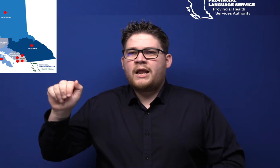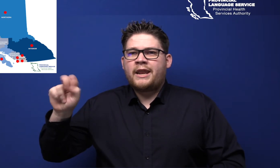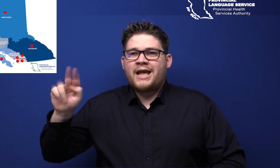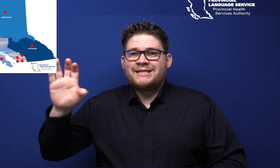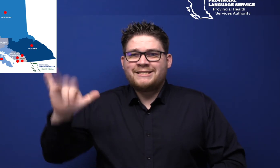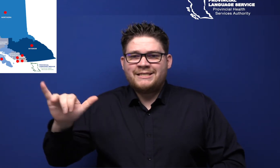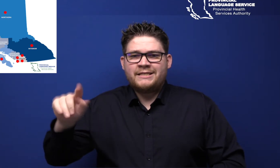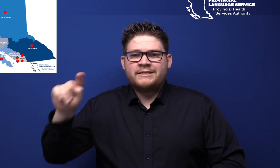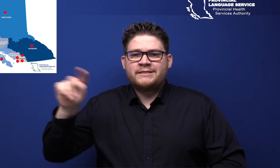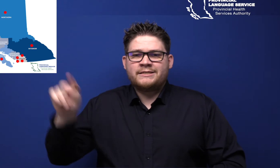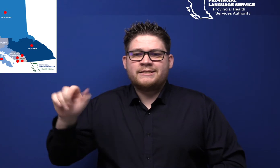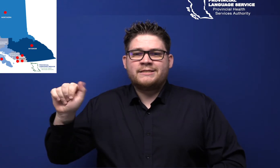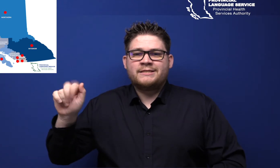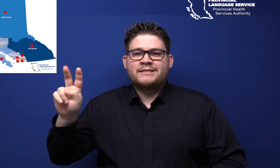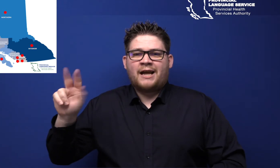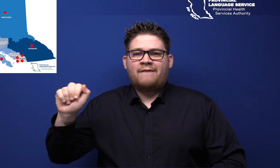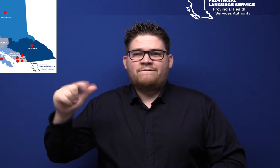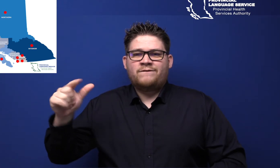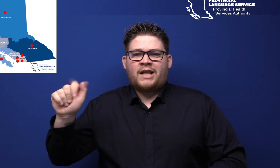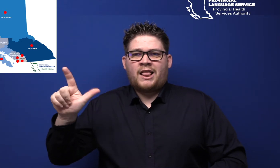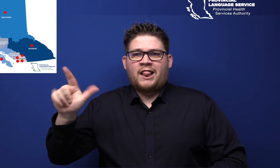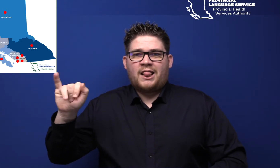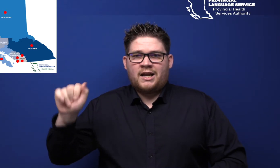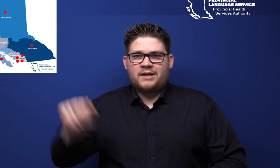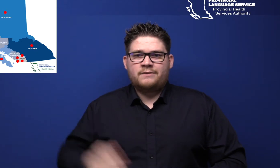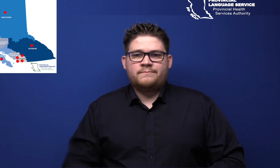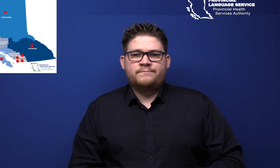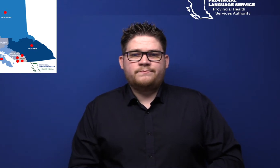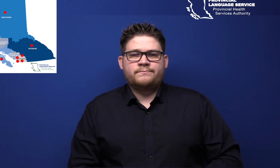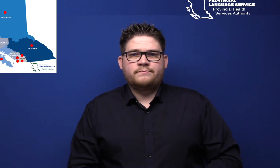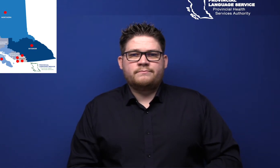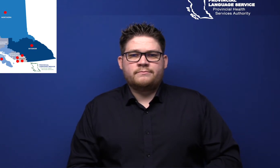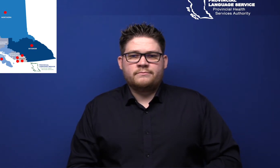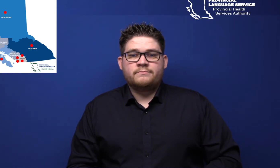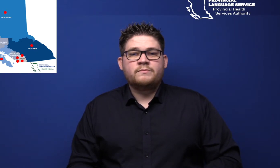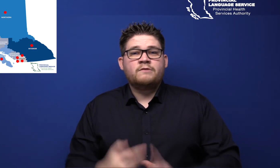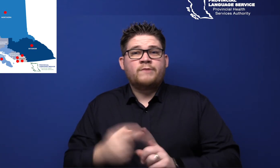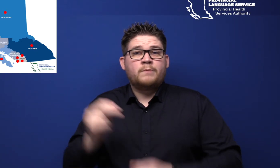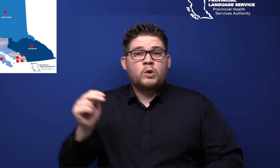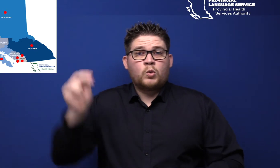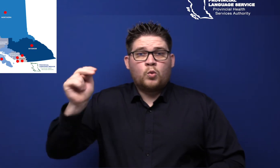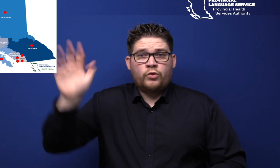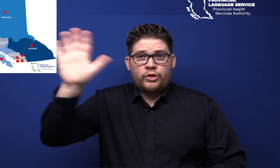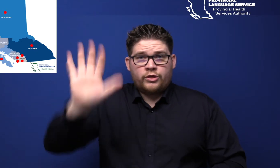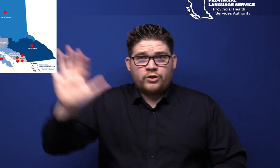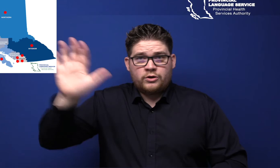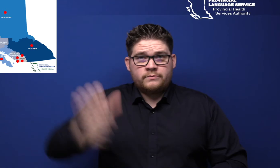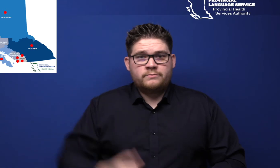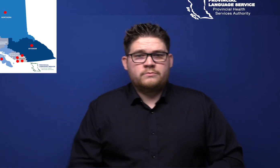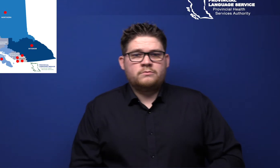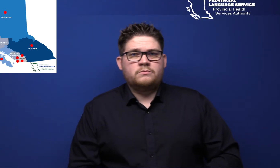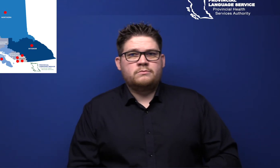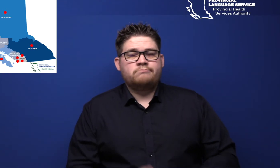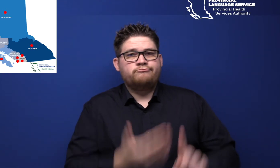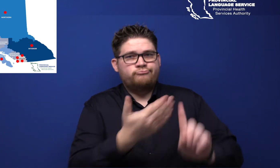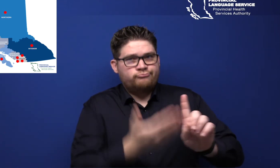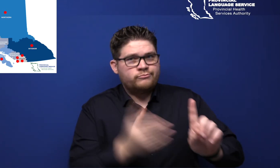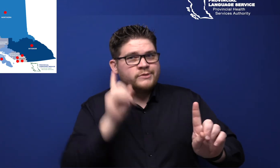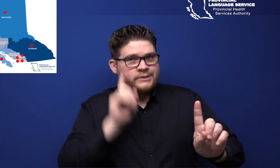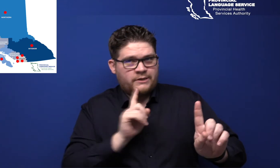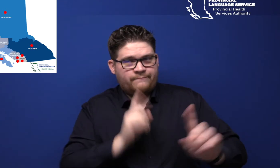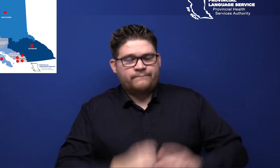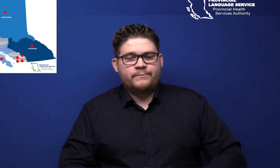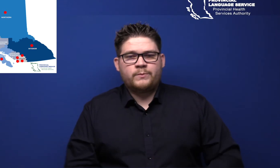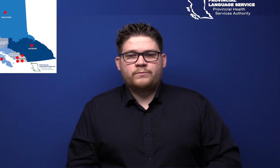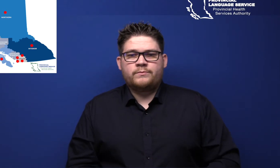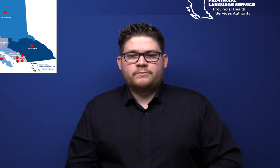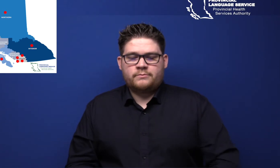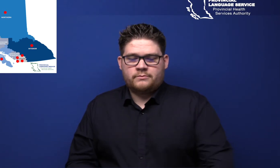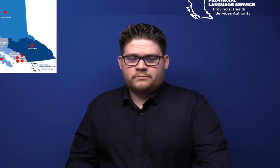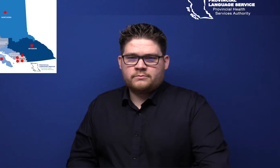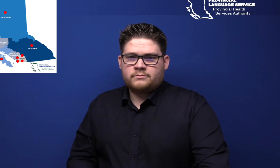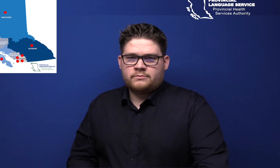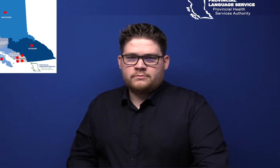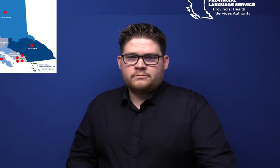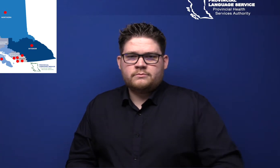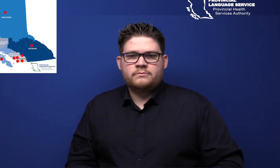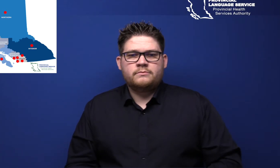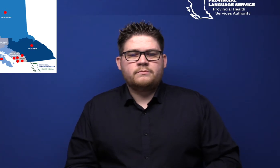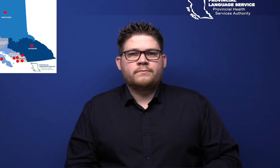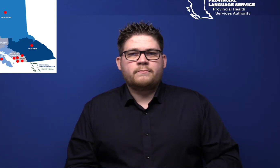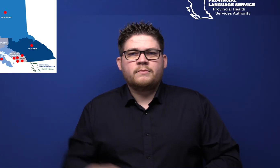NANCY ZAVAGLIA IS FROM NORTHERN B.C. AND NANCY IS DEAF.